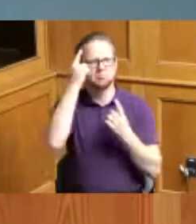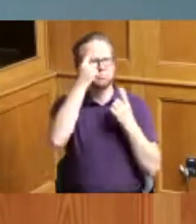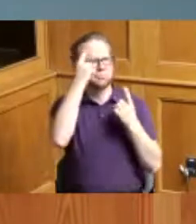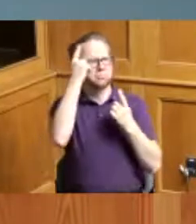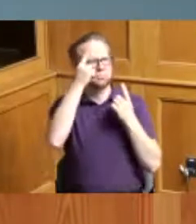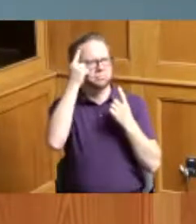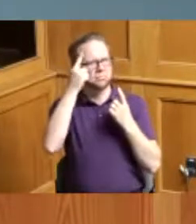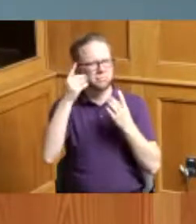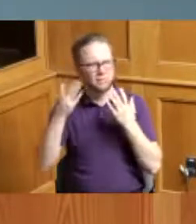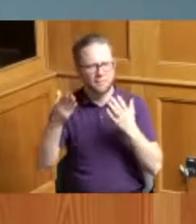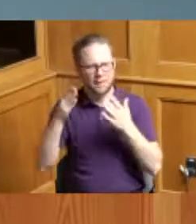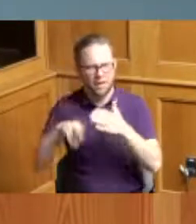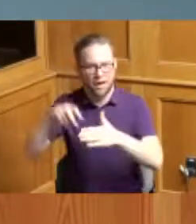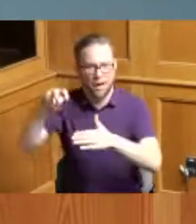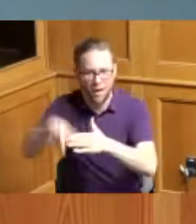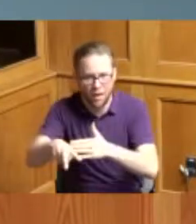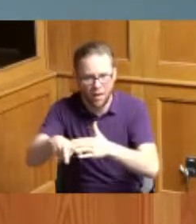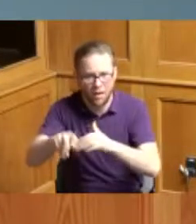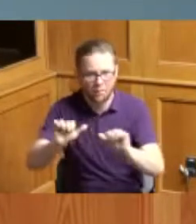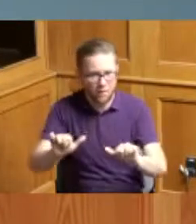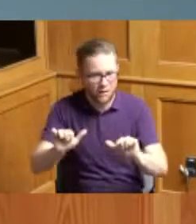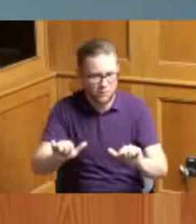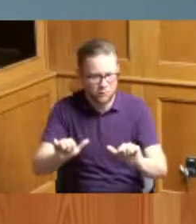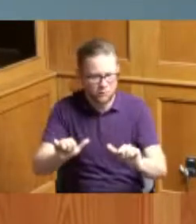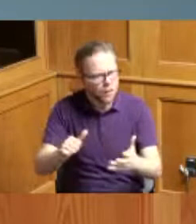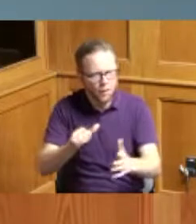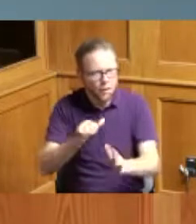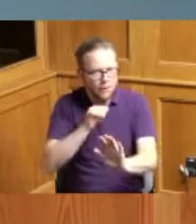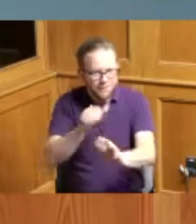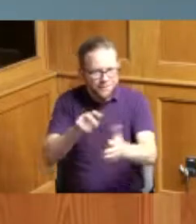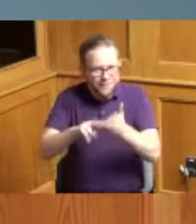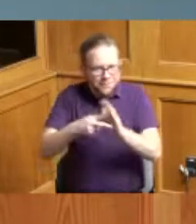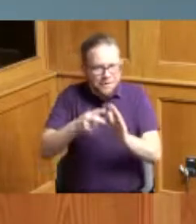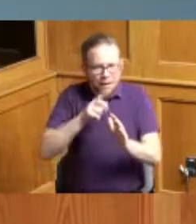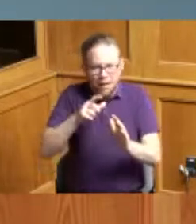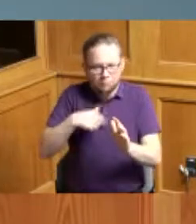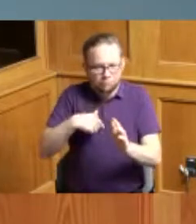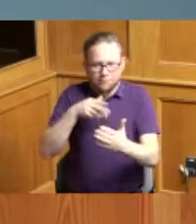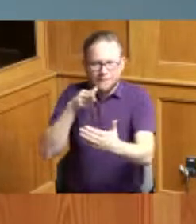before the horse and I'm not saying I'm not for this but I have a couple other comments